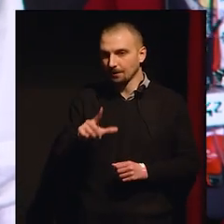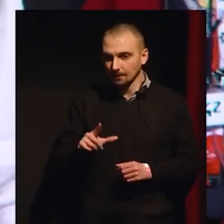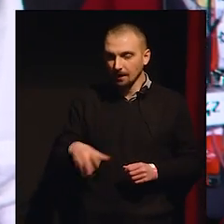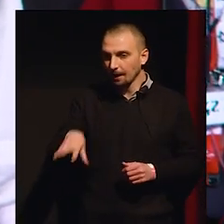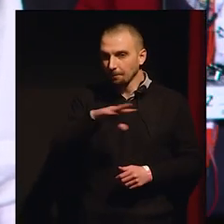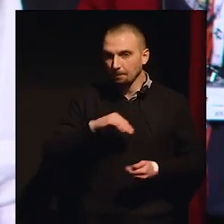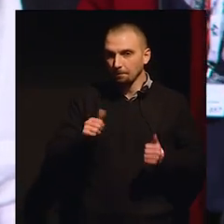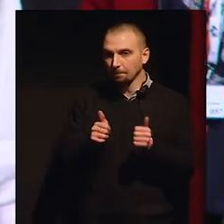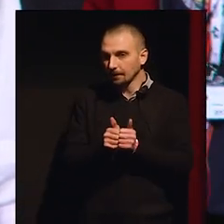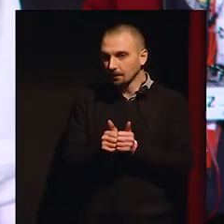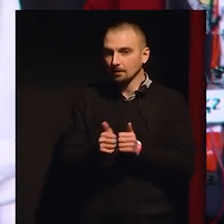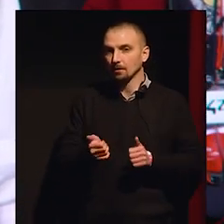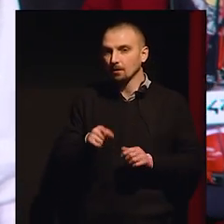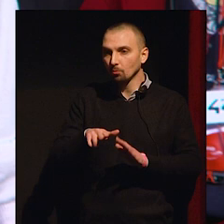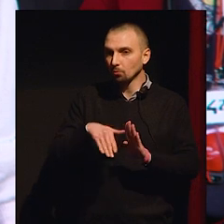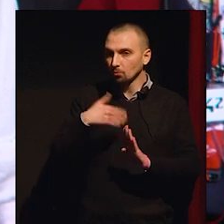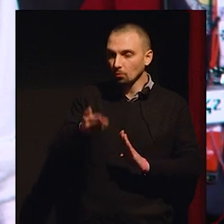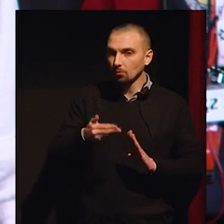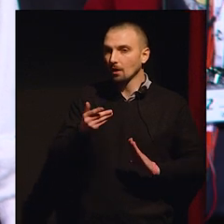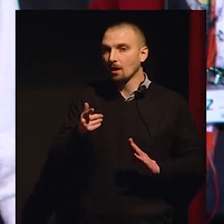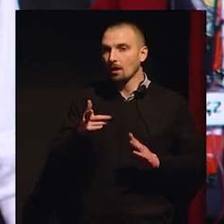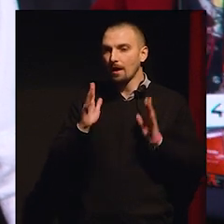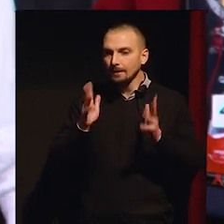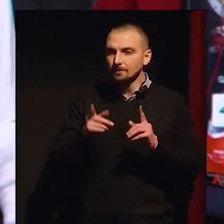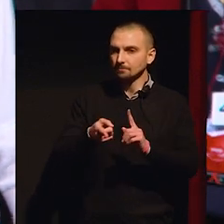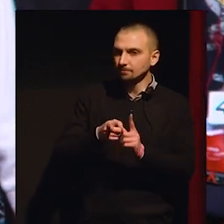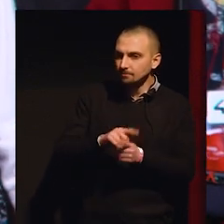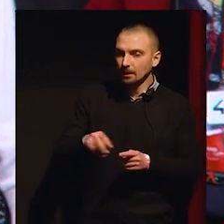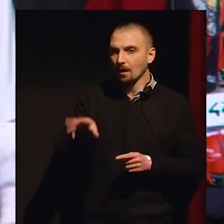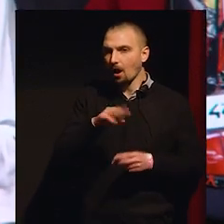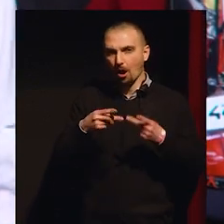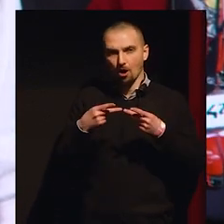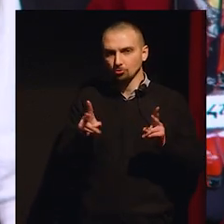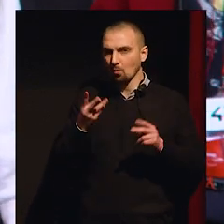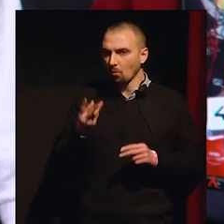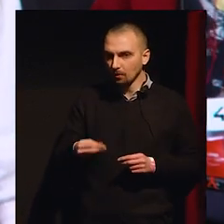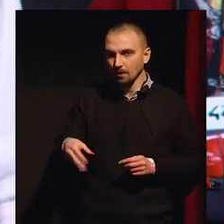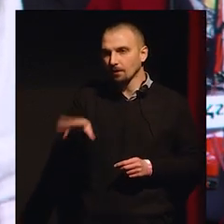our future events are also open to all. And you are welcome to